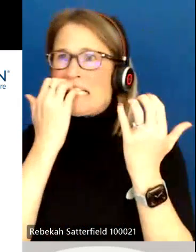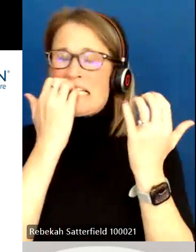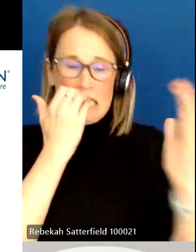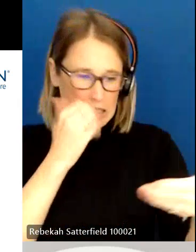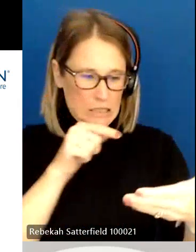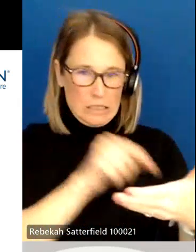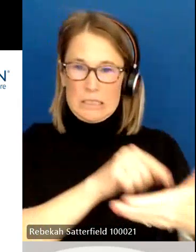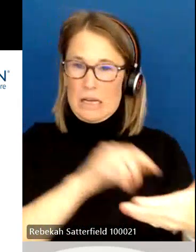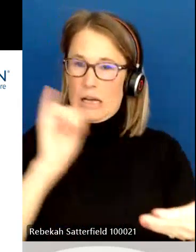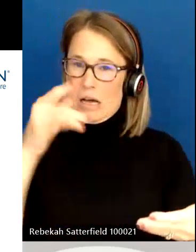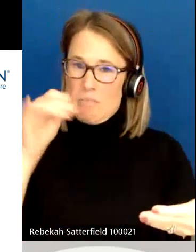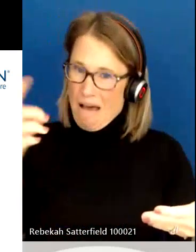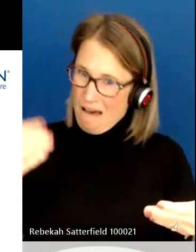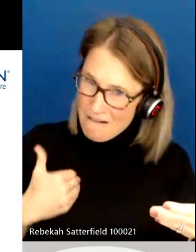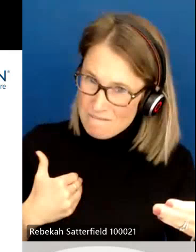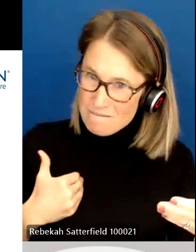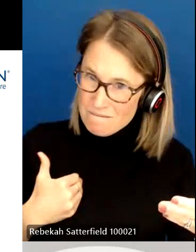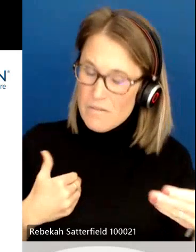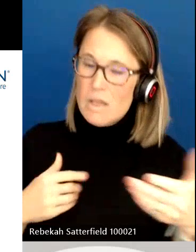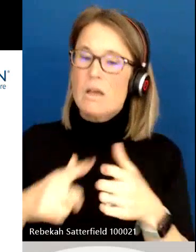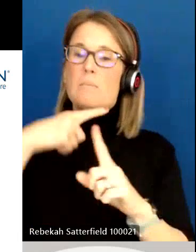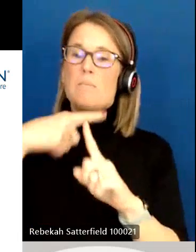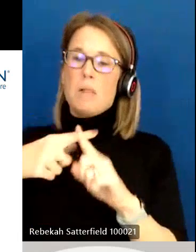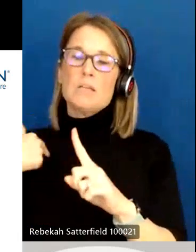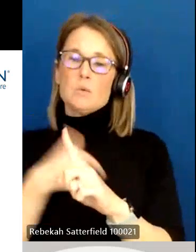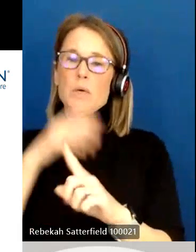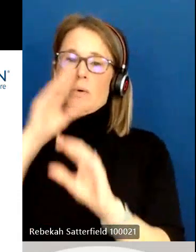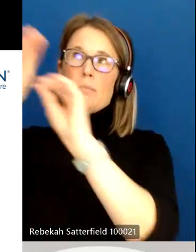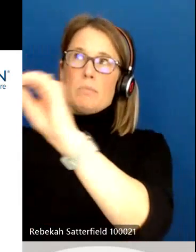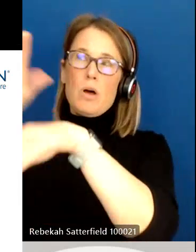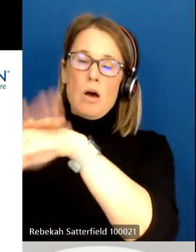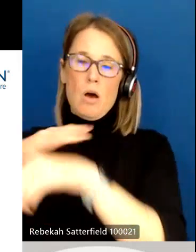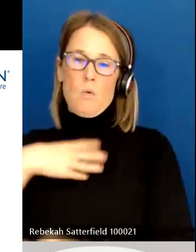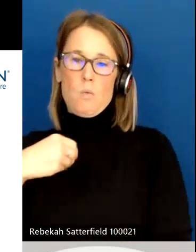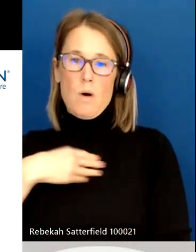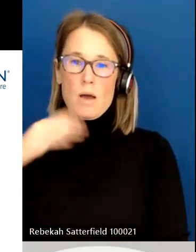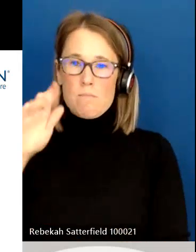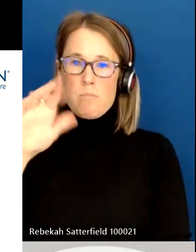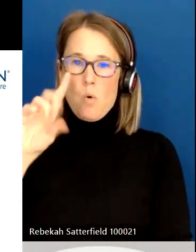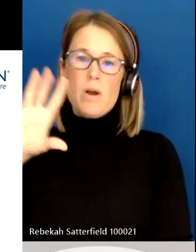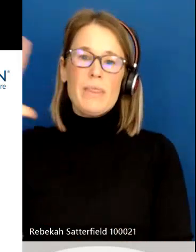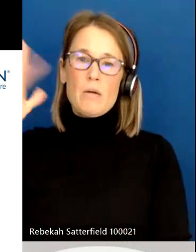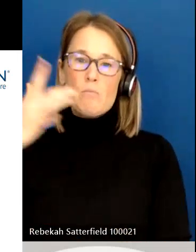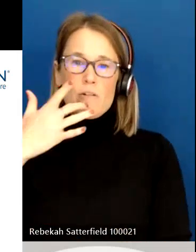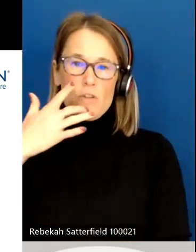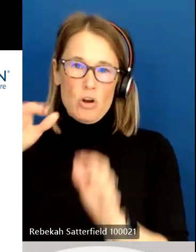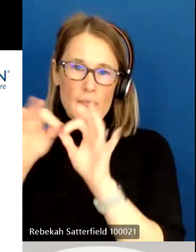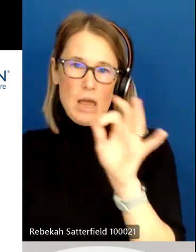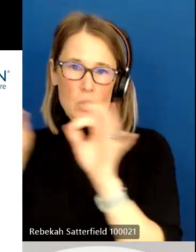we document the patient's preferred language very prominently so a hospitalist would walk in see the